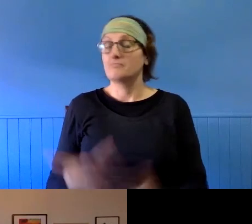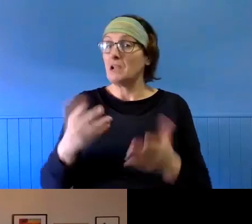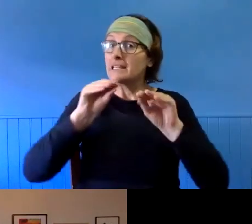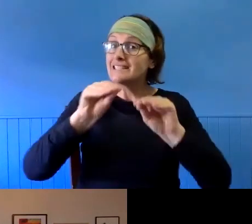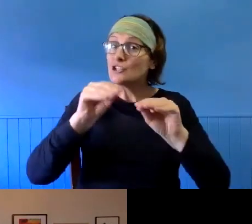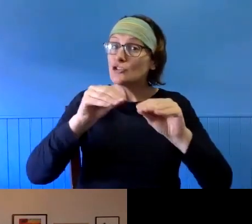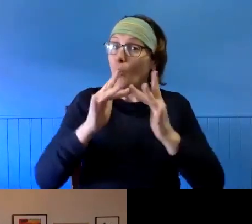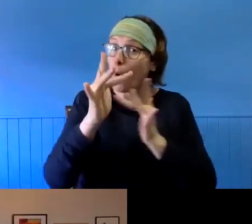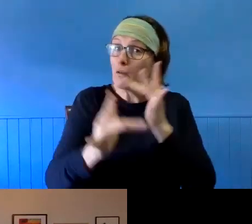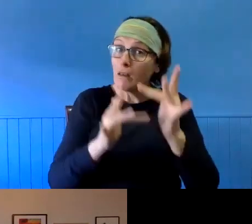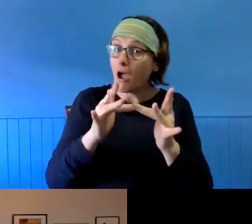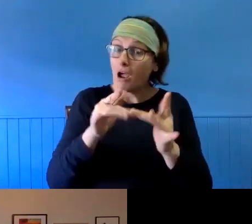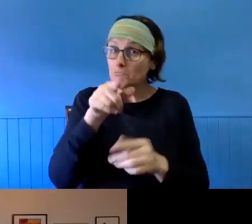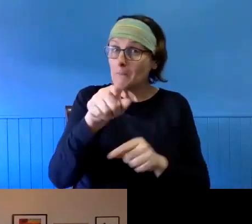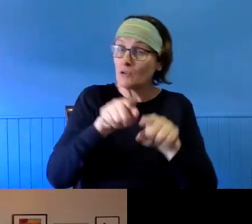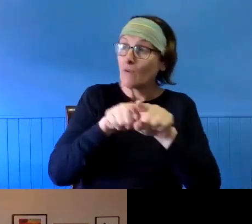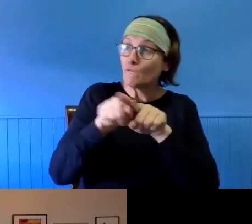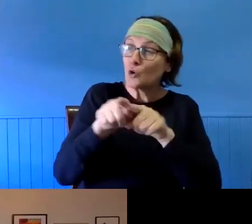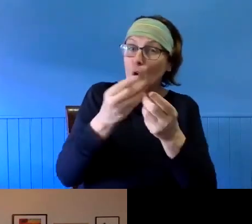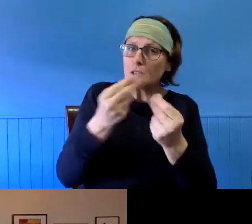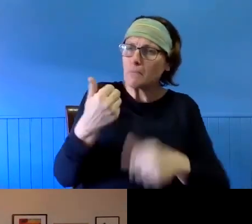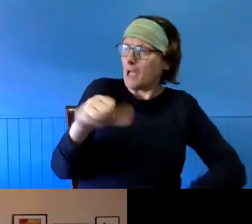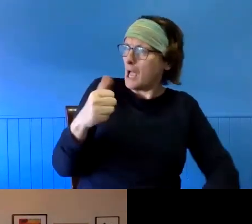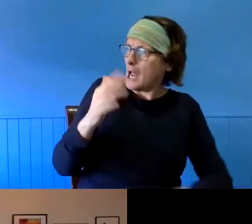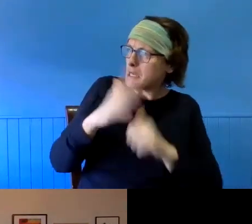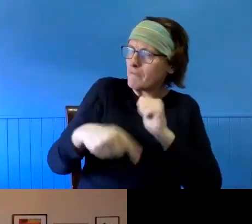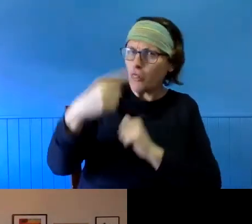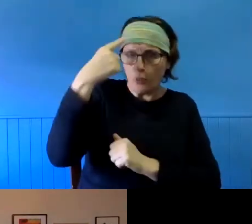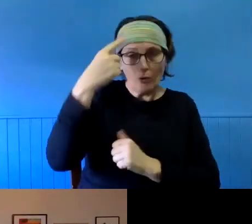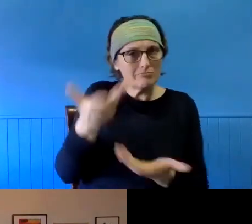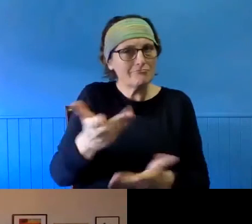anything that you haven't learnt teaching in the physical face?"